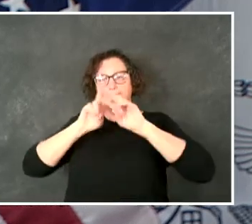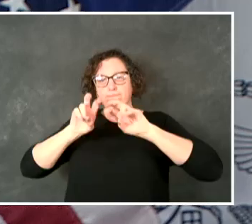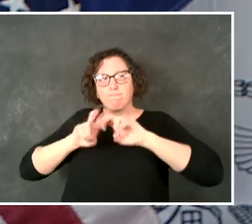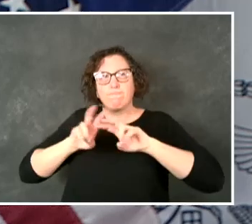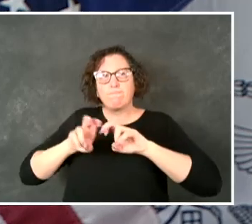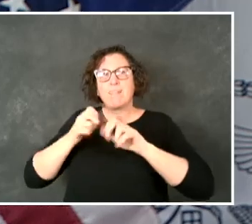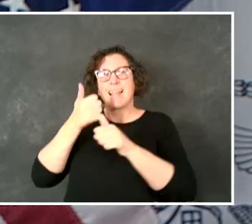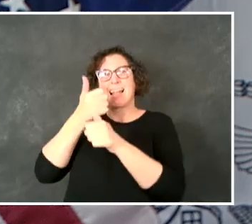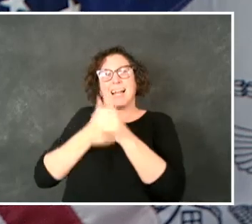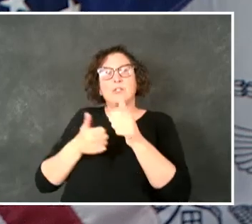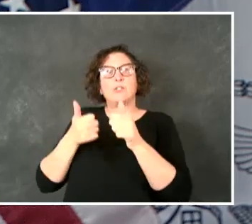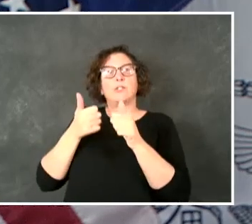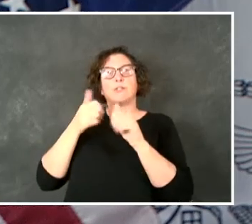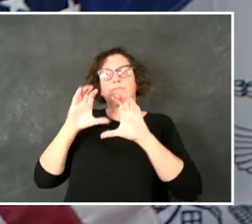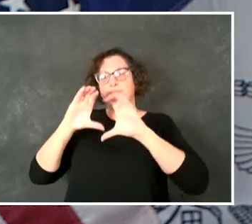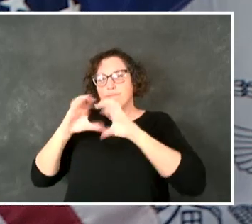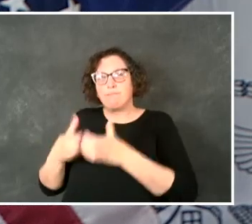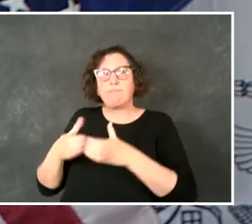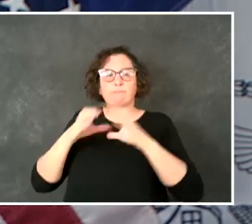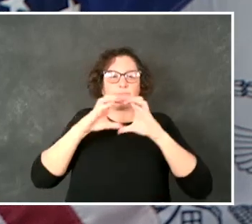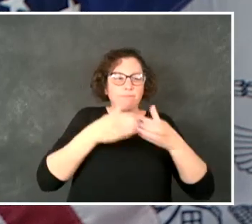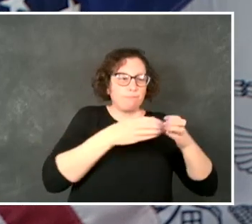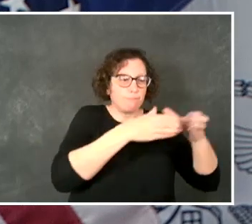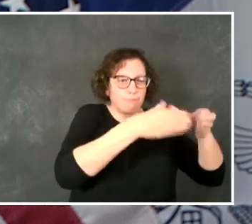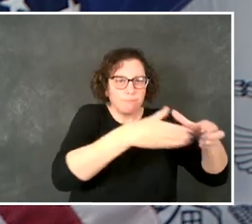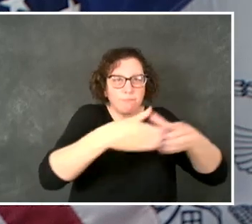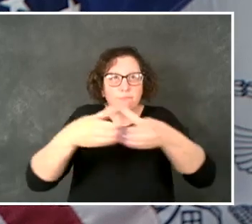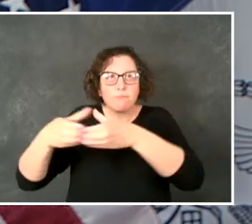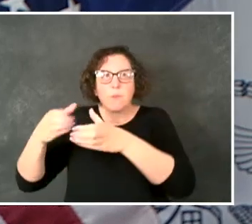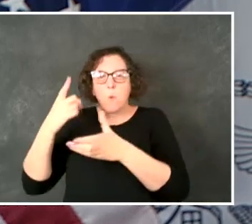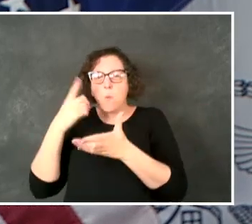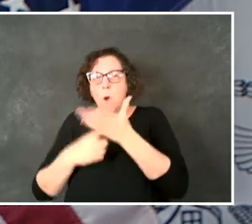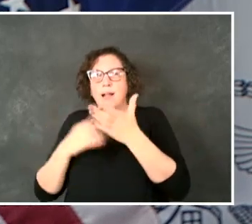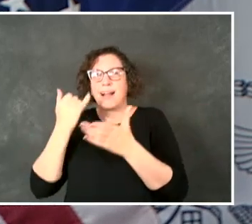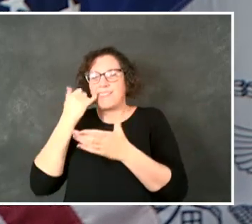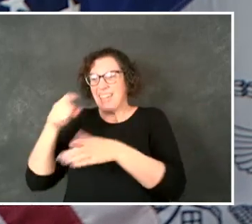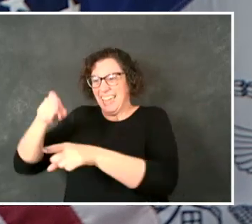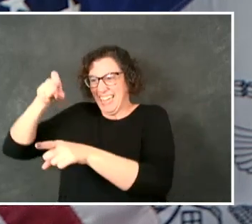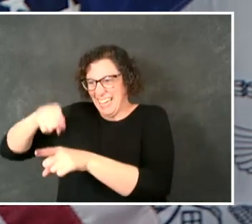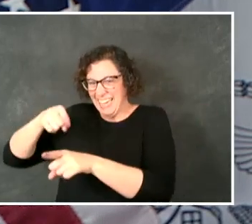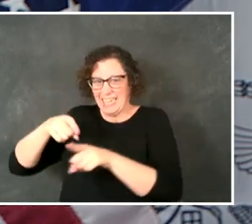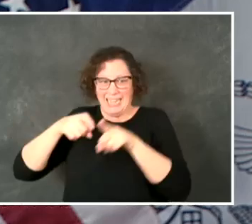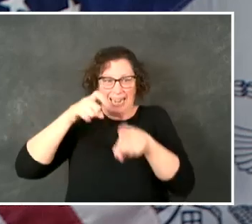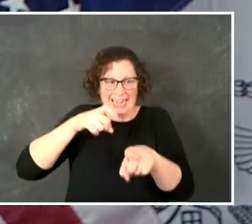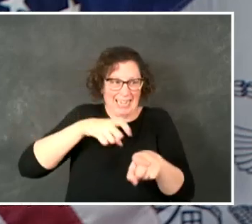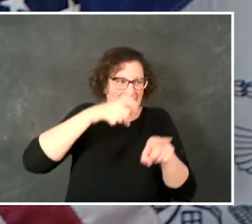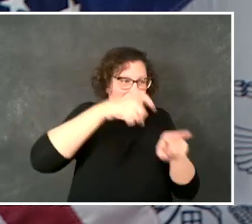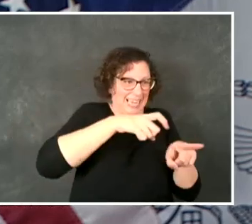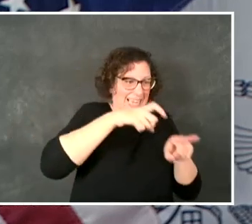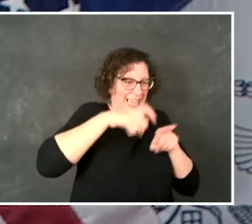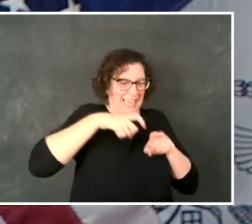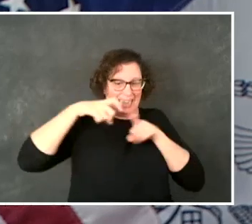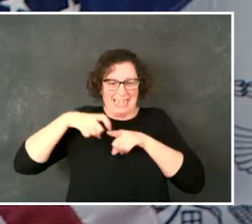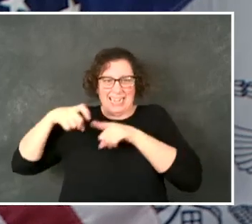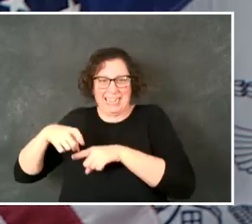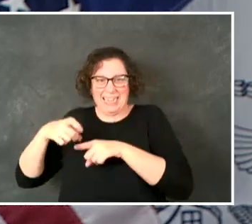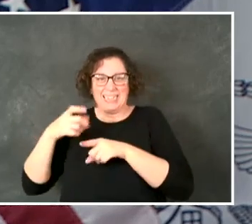HAVE A SMART AND EFFECTIVE RECOVERY THAT REACHES ALL. WE'RE CLEARLY NOT GONIG TO BE ALL RECOVERED BY JUNE 1st.